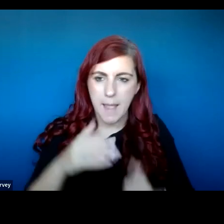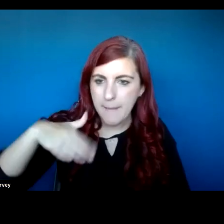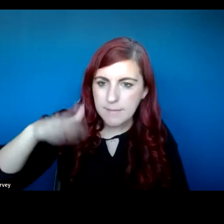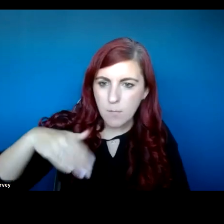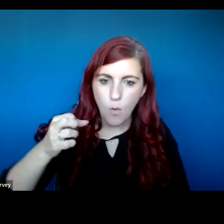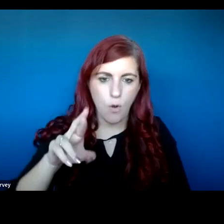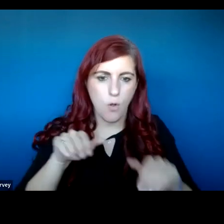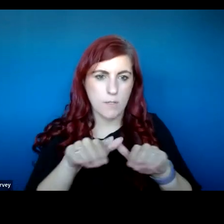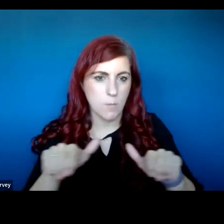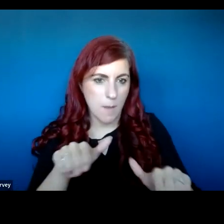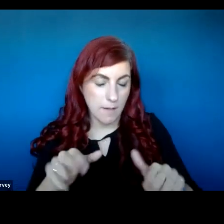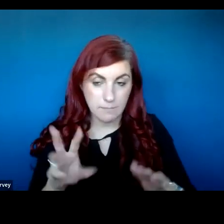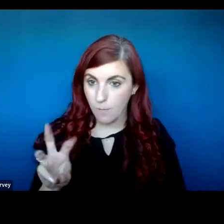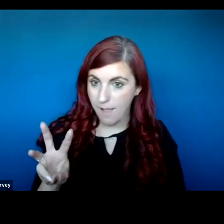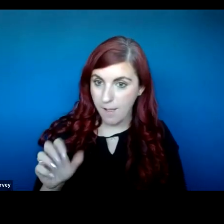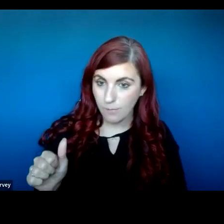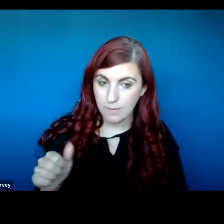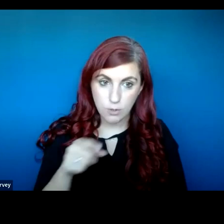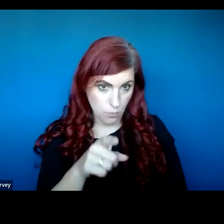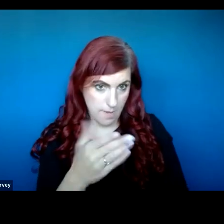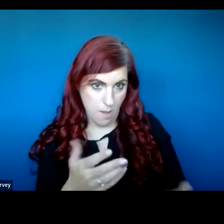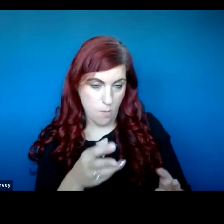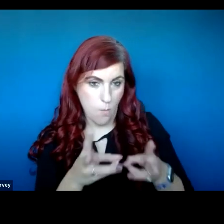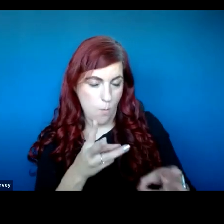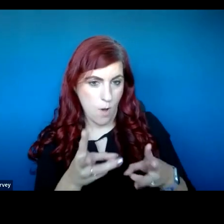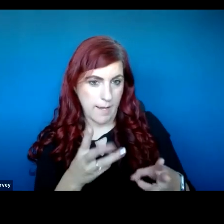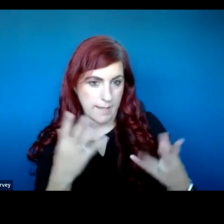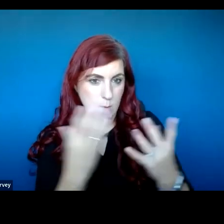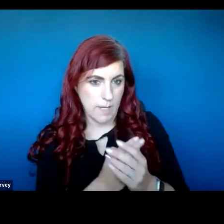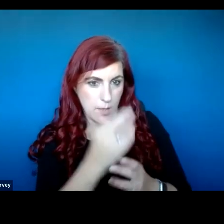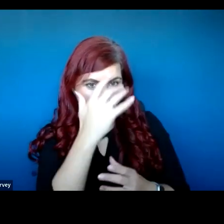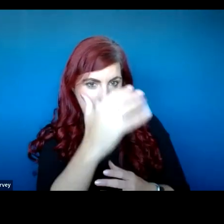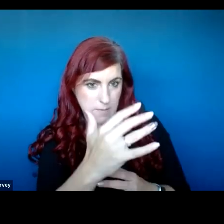So you're working at the moment Orla, in the Together Academy, if you were to